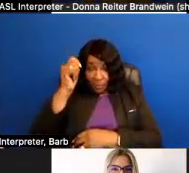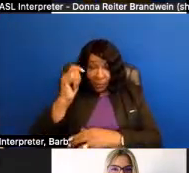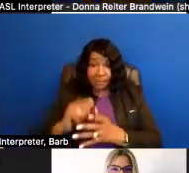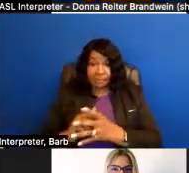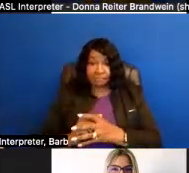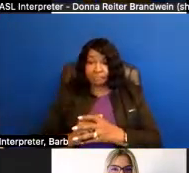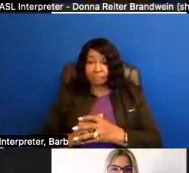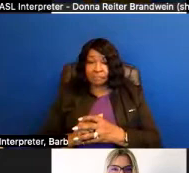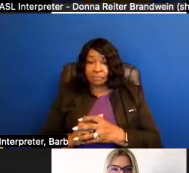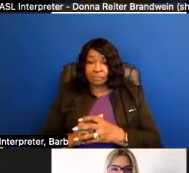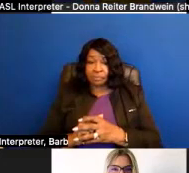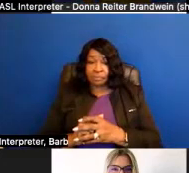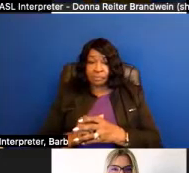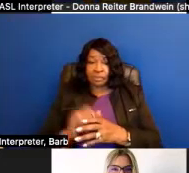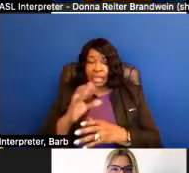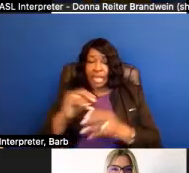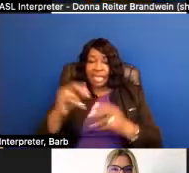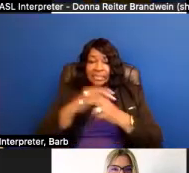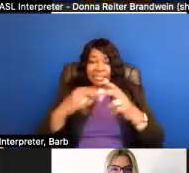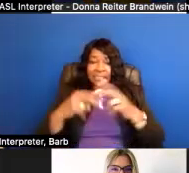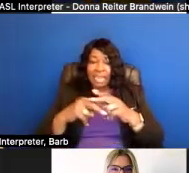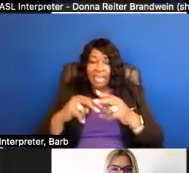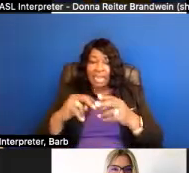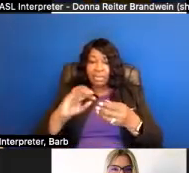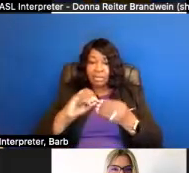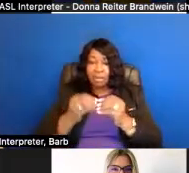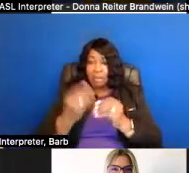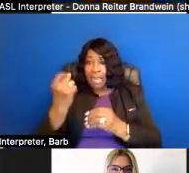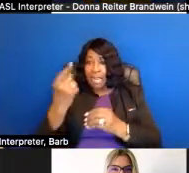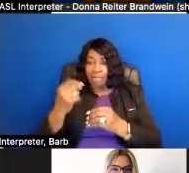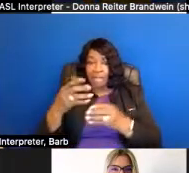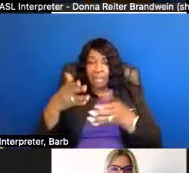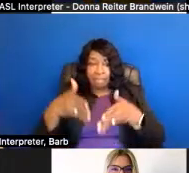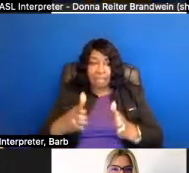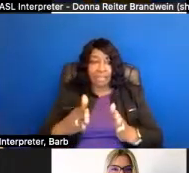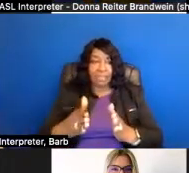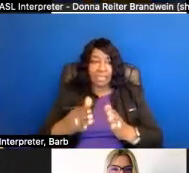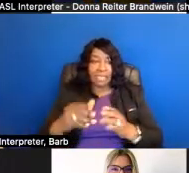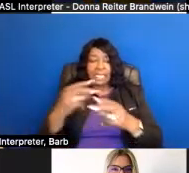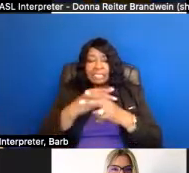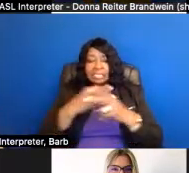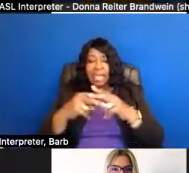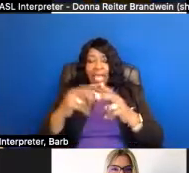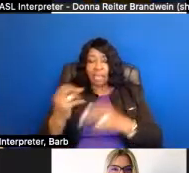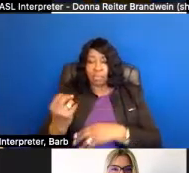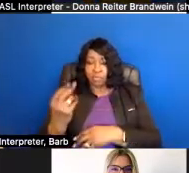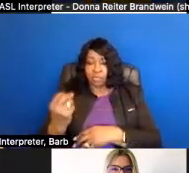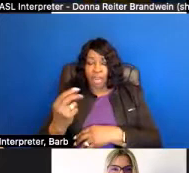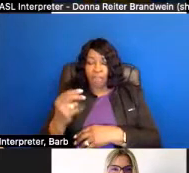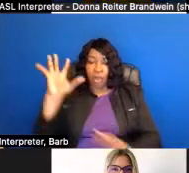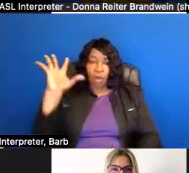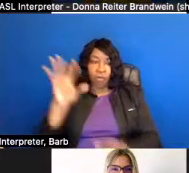And slide 11, methods. Slide 12, so just overall the design